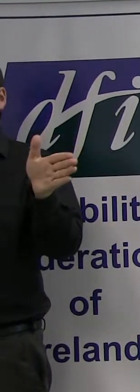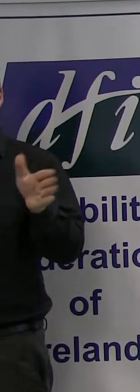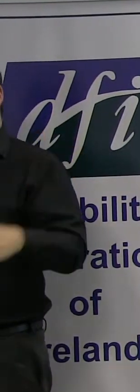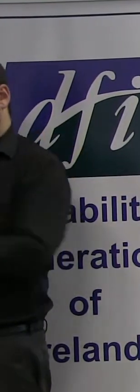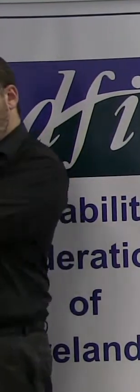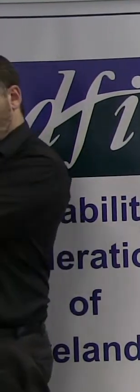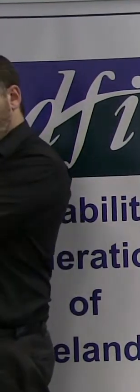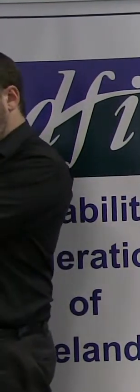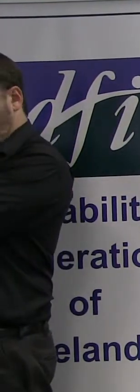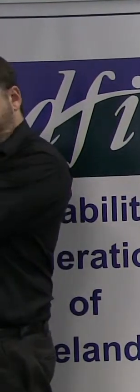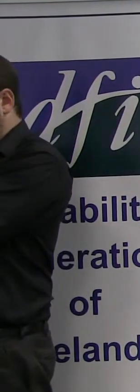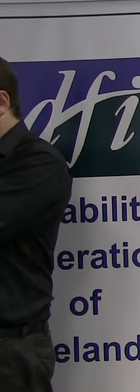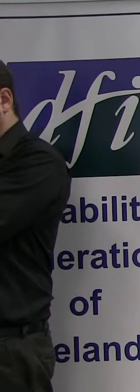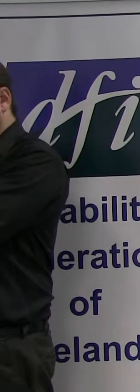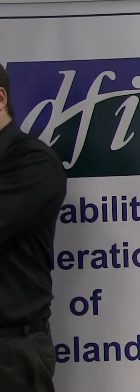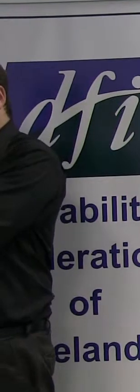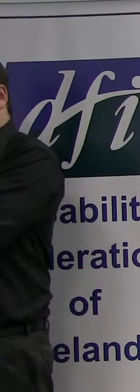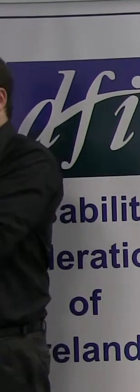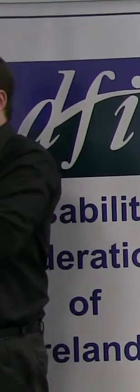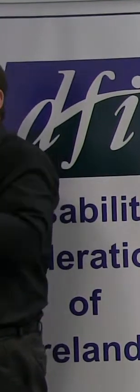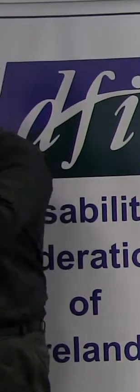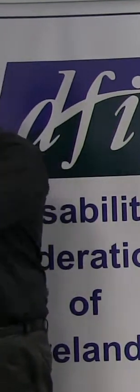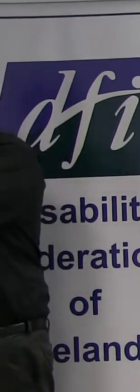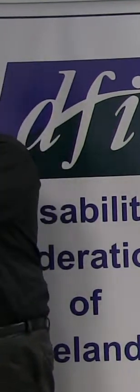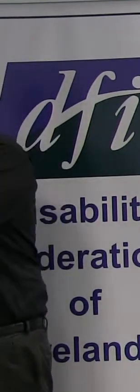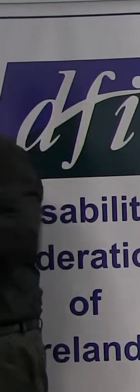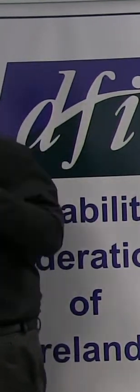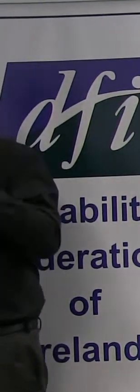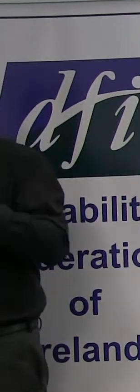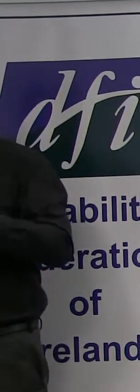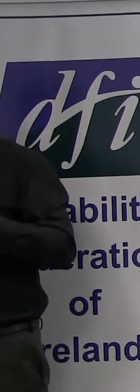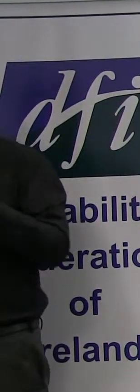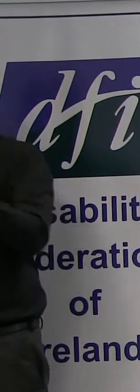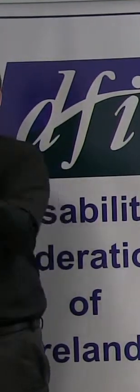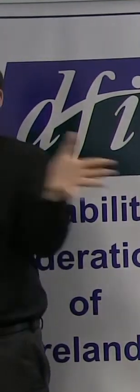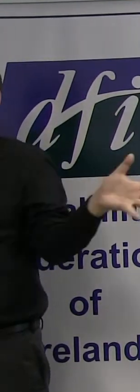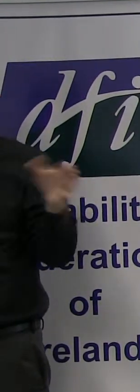It's not a charity. One of the big things we're interested in is the